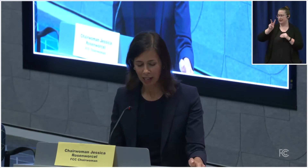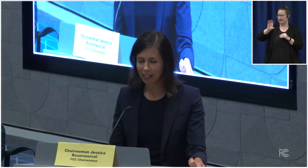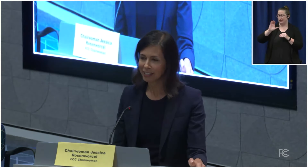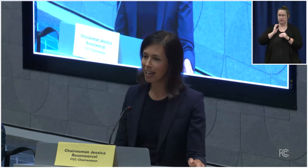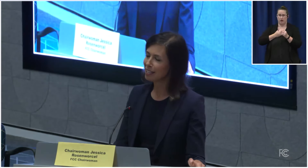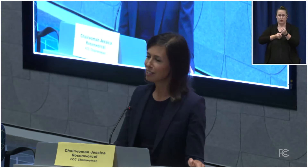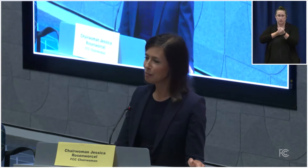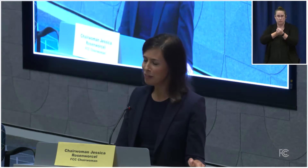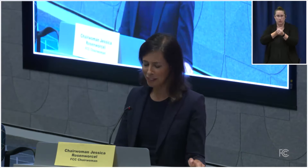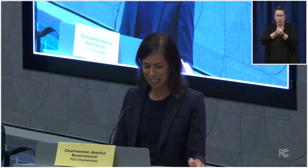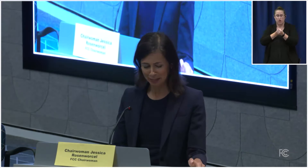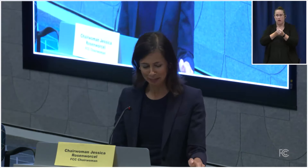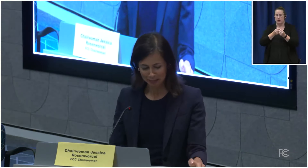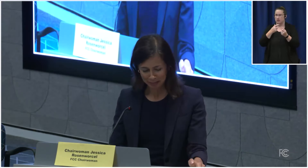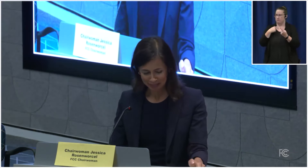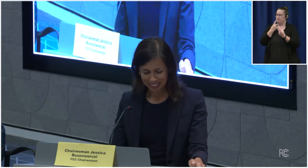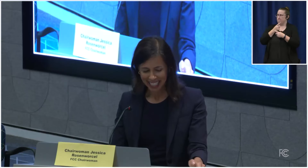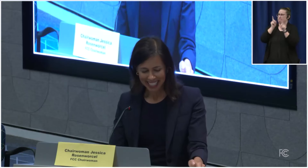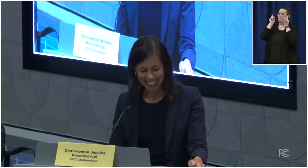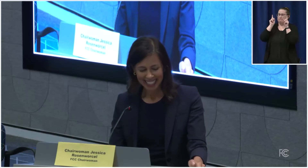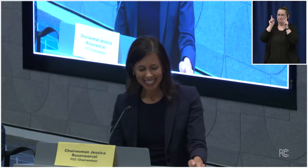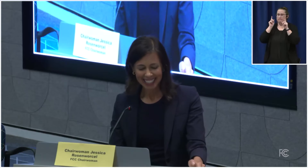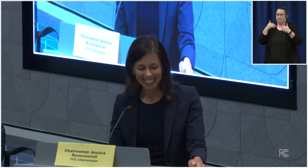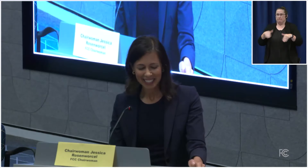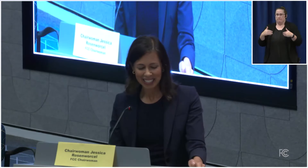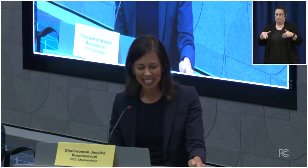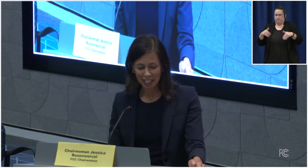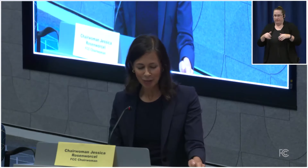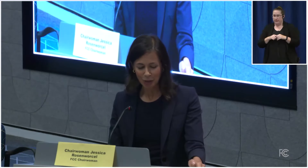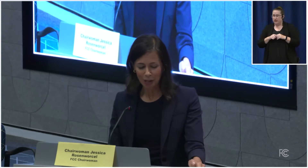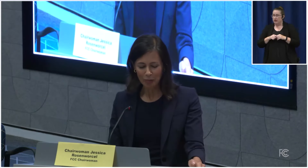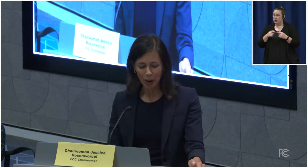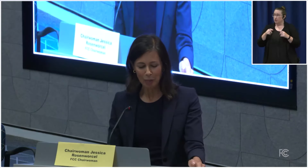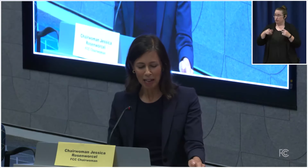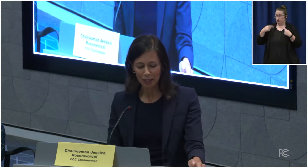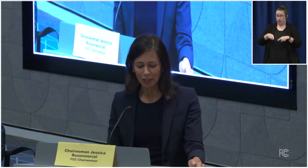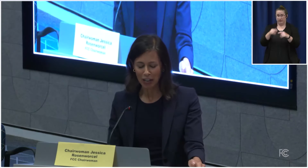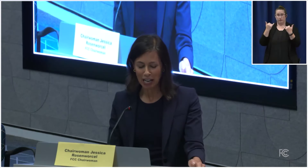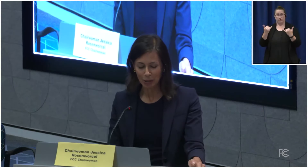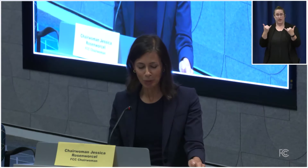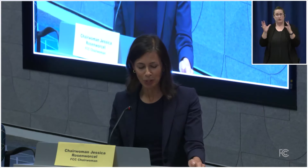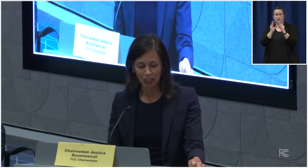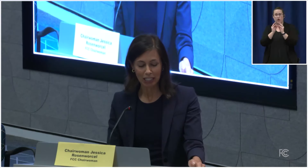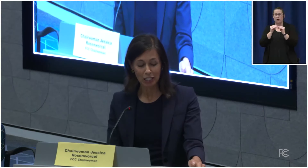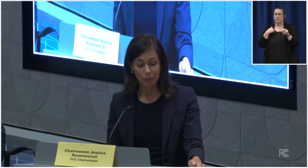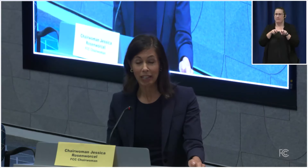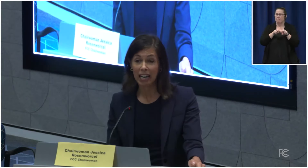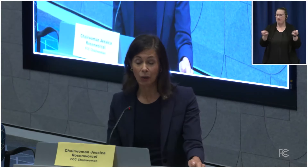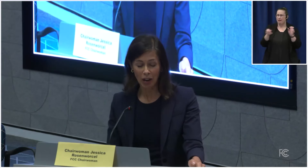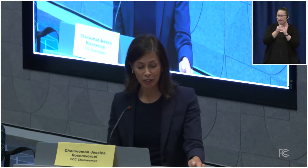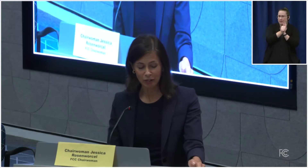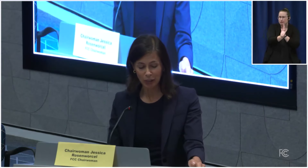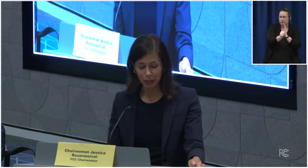BY). CHAIRWOMAN ROSENWORCEL: WITH THE USE OF DIRECT VIDEO CALLING, LONG-STANDING CONCERNS CAN NOW BE